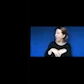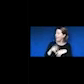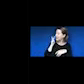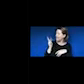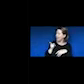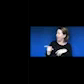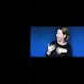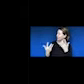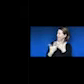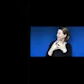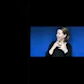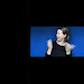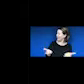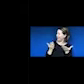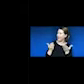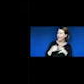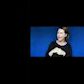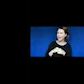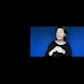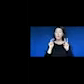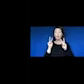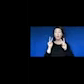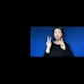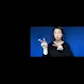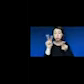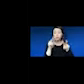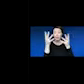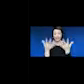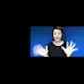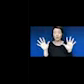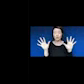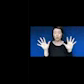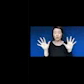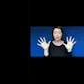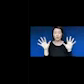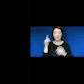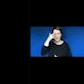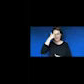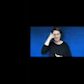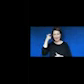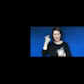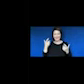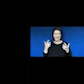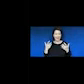Once the tour was over, because my client had established rapport with the employer